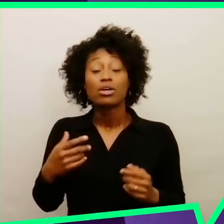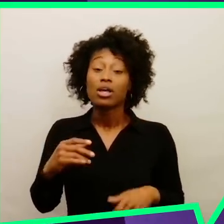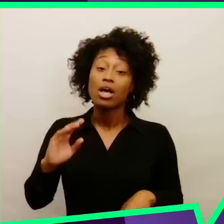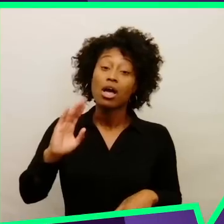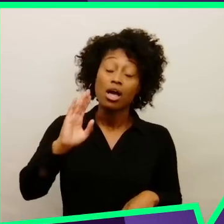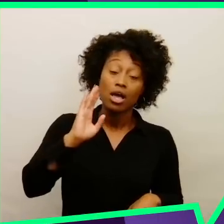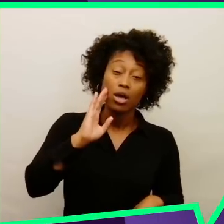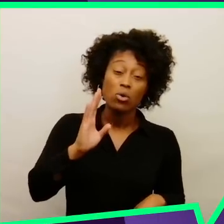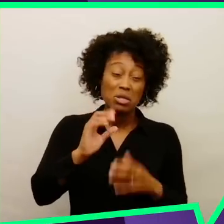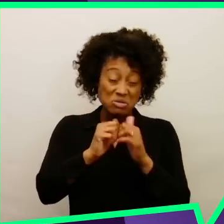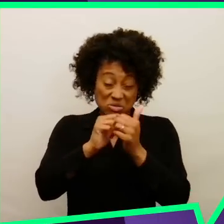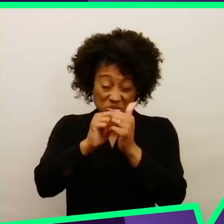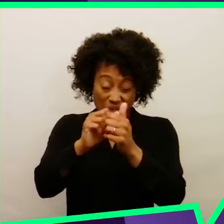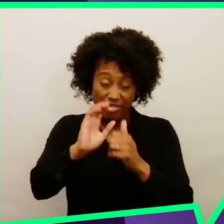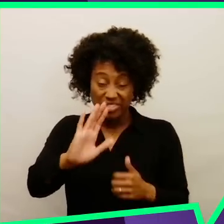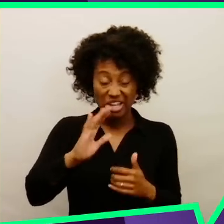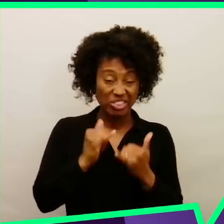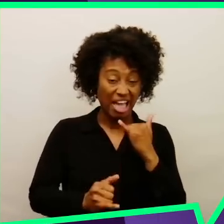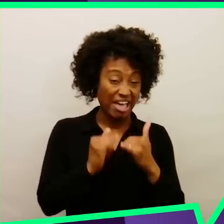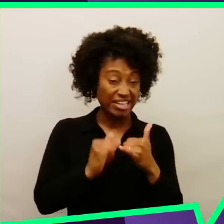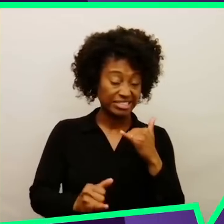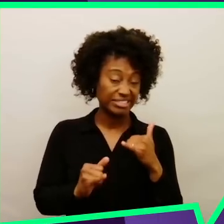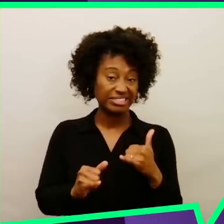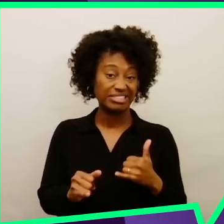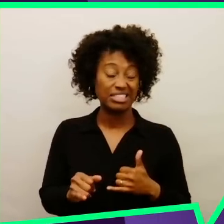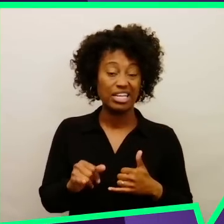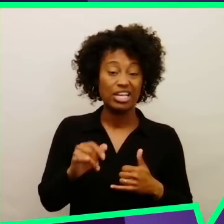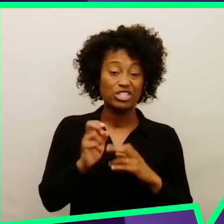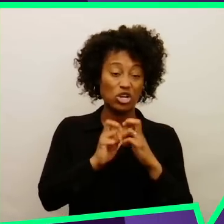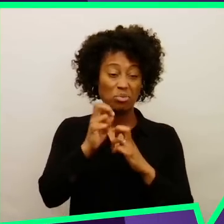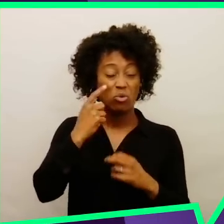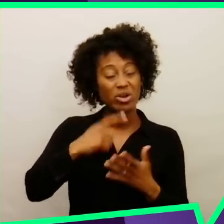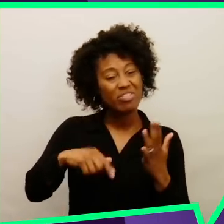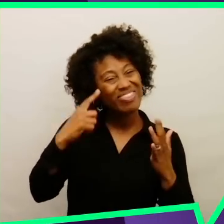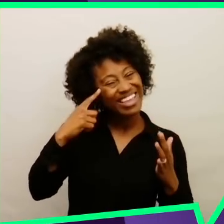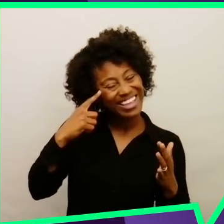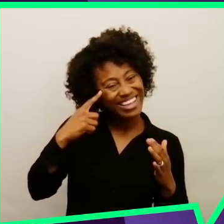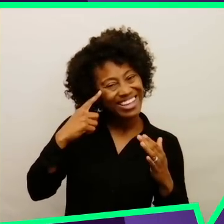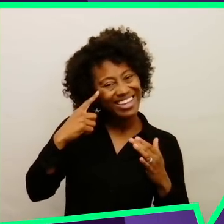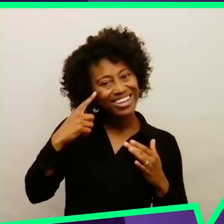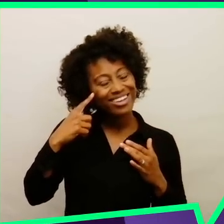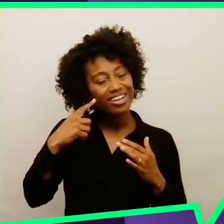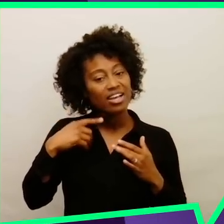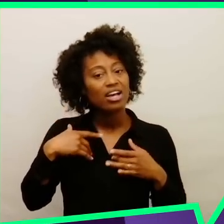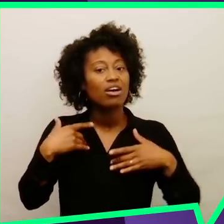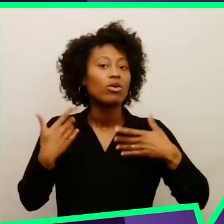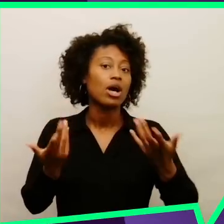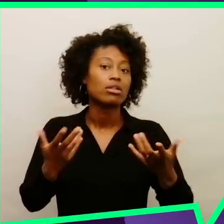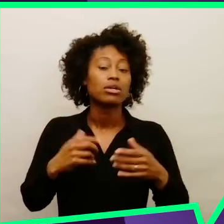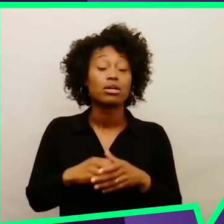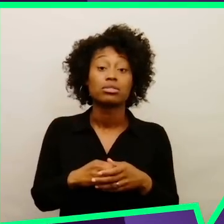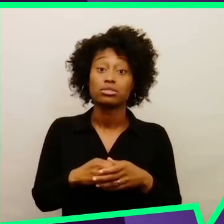But, Lily, do you think it's going to be a little bit interesting to see these players who played Rocket League,